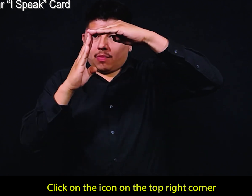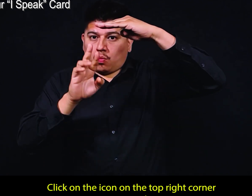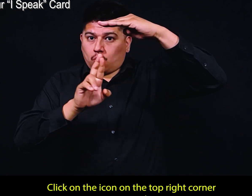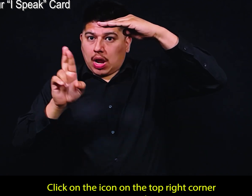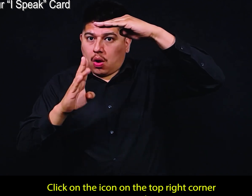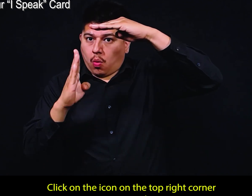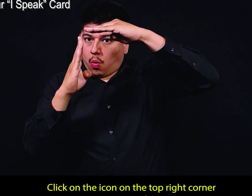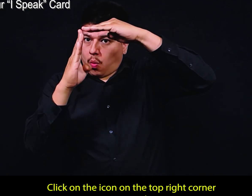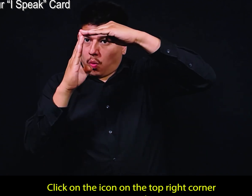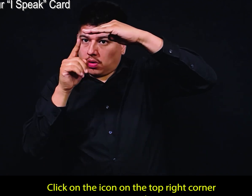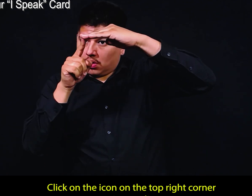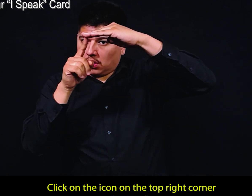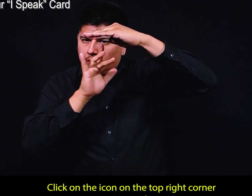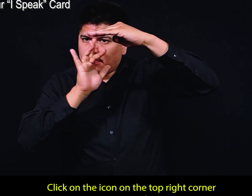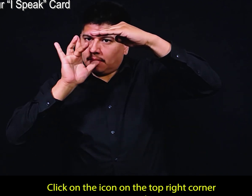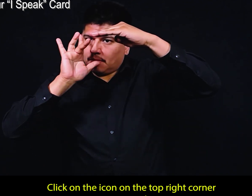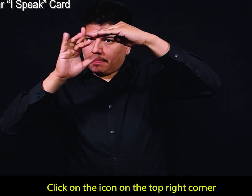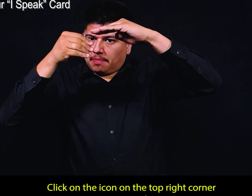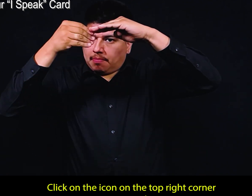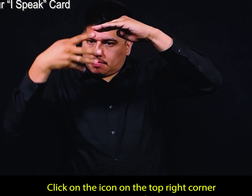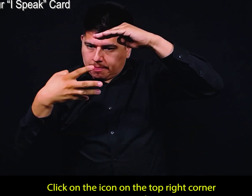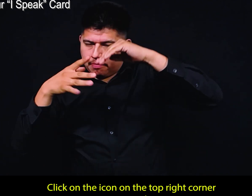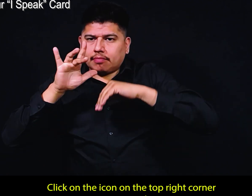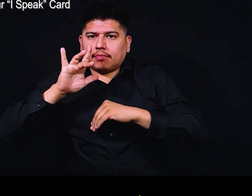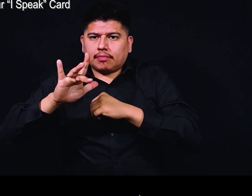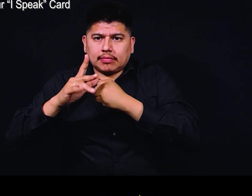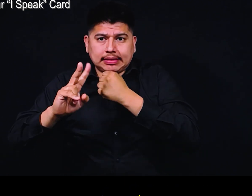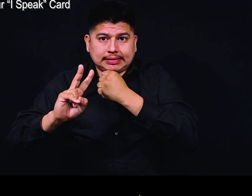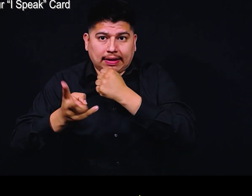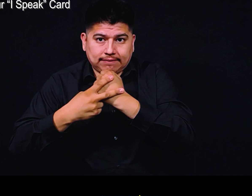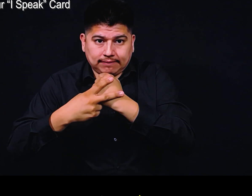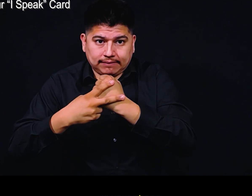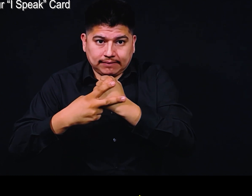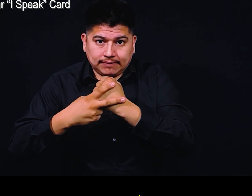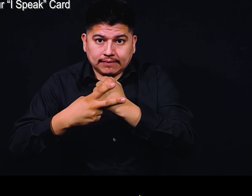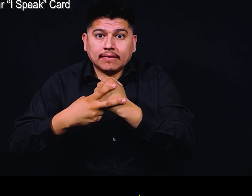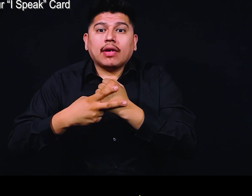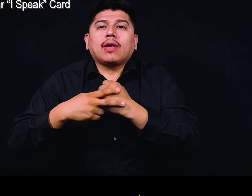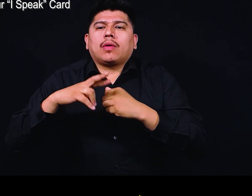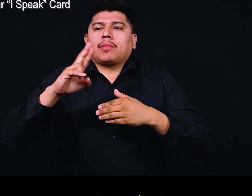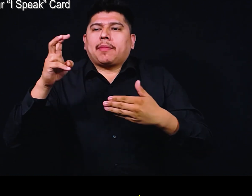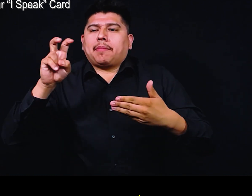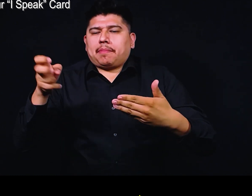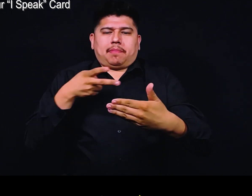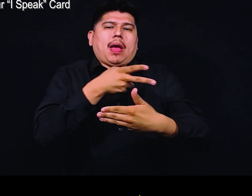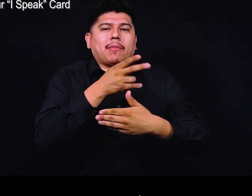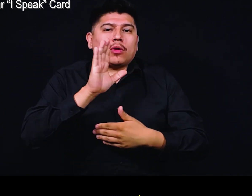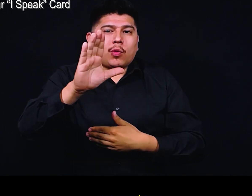Click on the icon on the top right corner to save it to your phone.